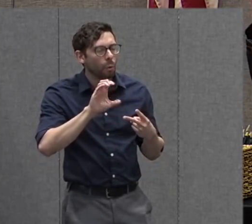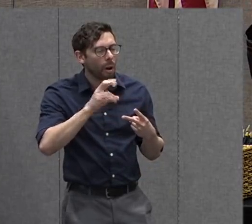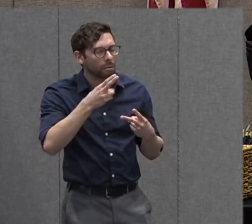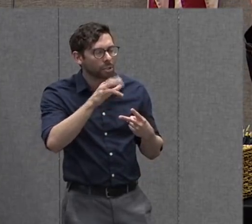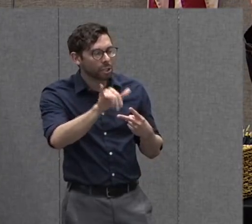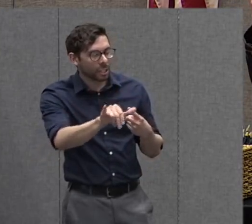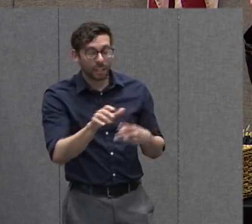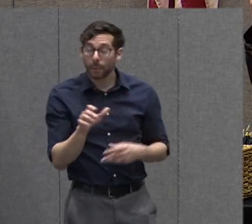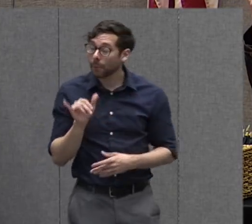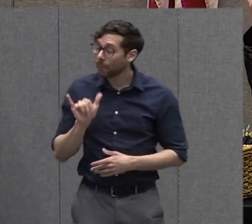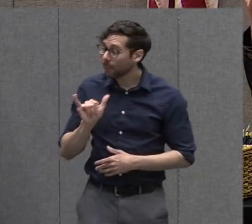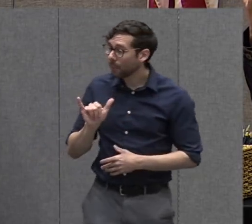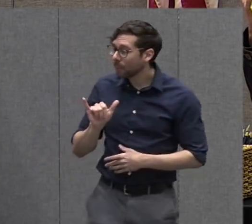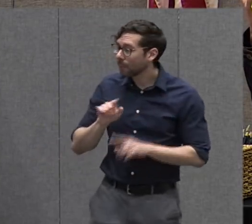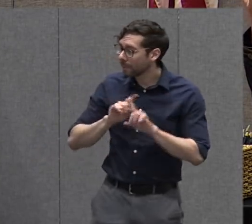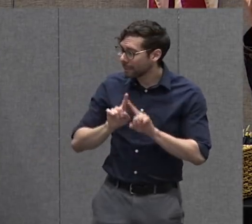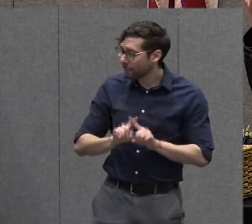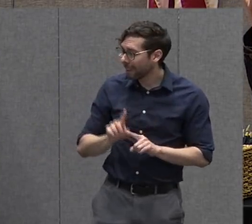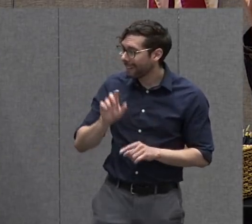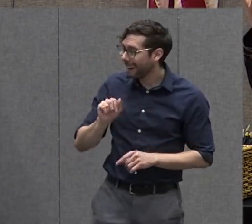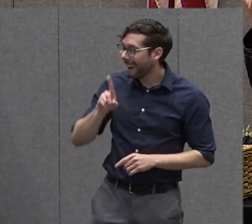Yum, Delicious, right, yeah, yeah.